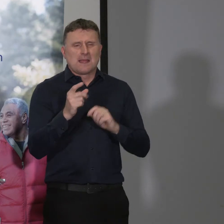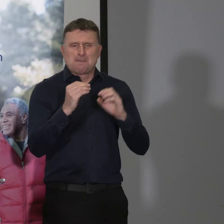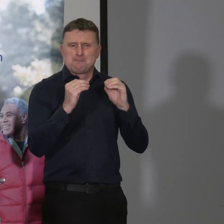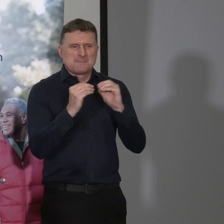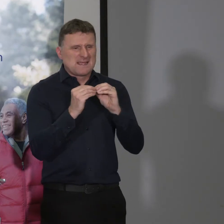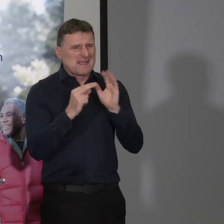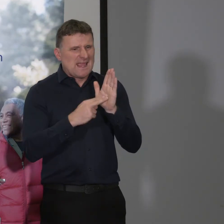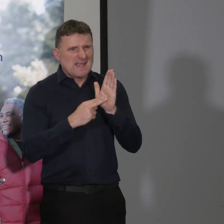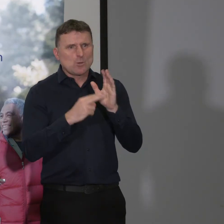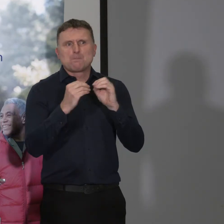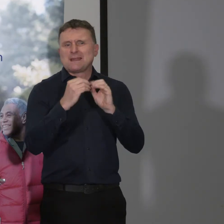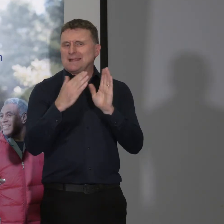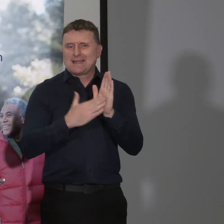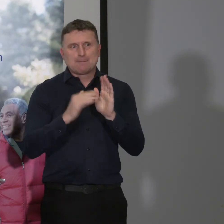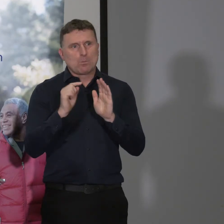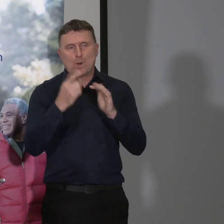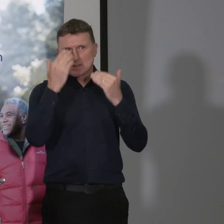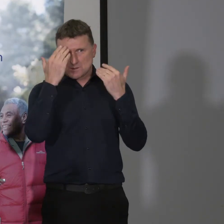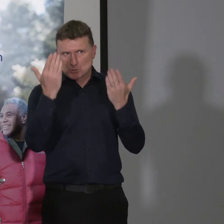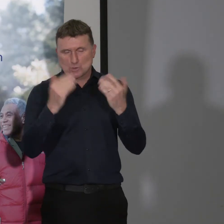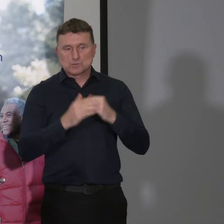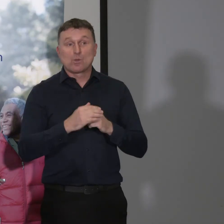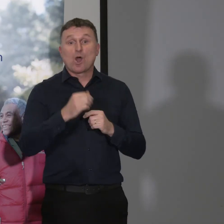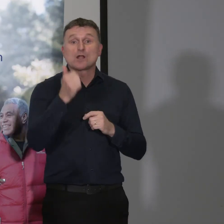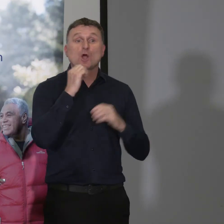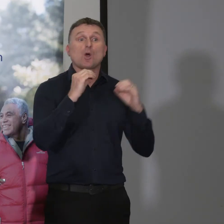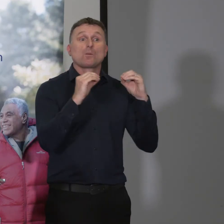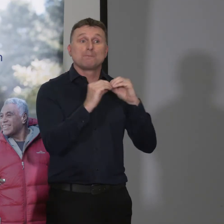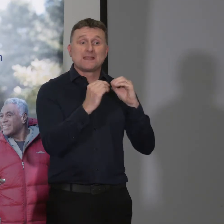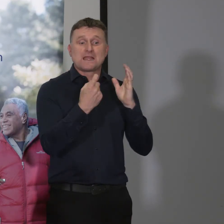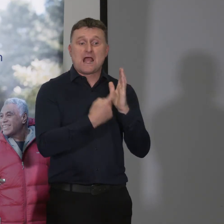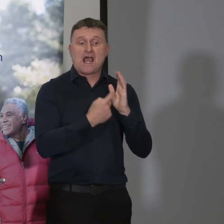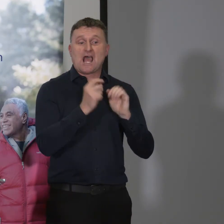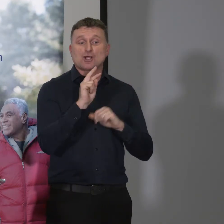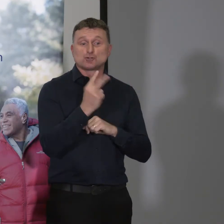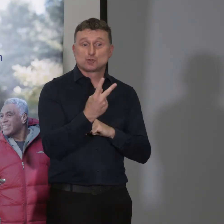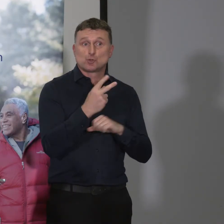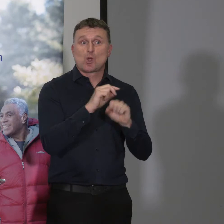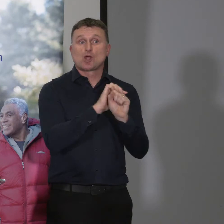I am familiar -- I'm not